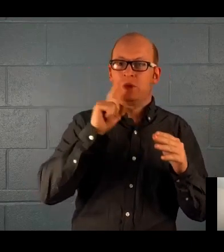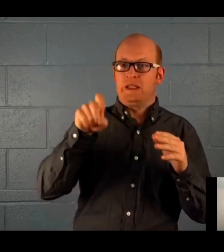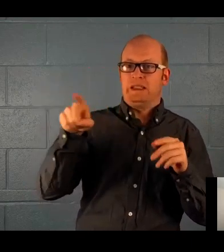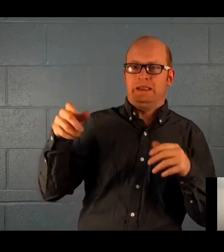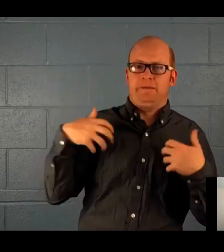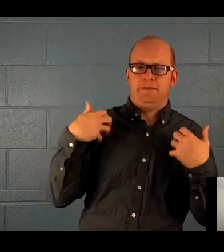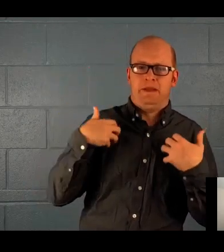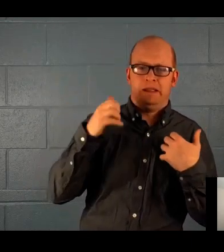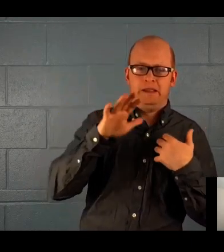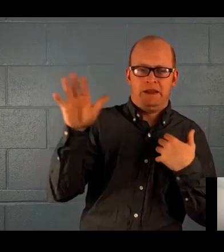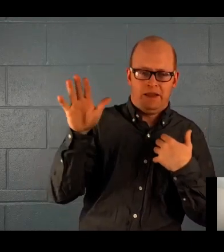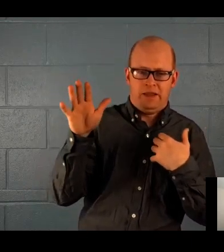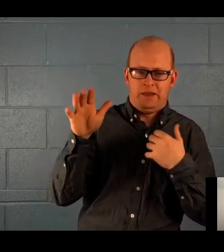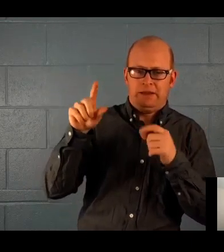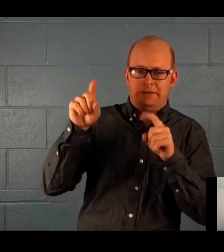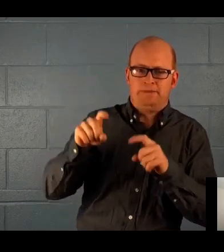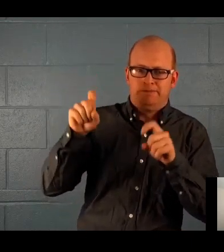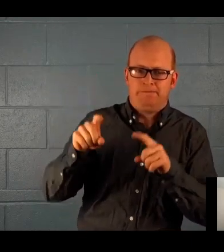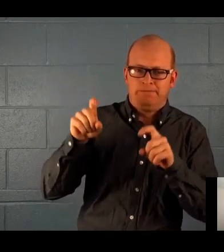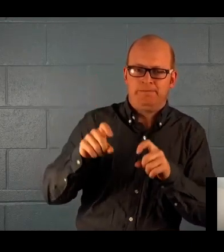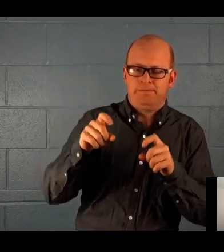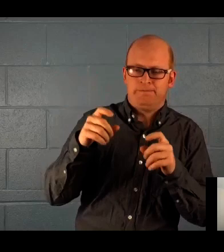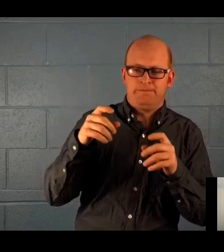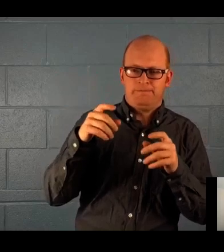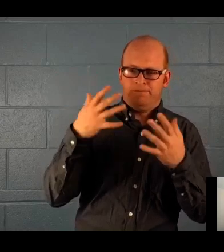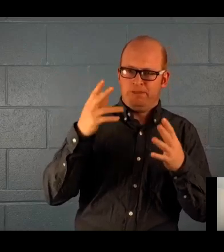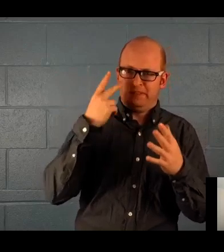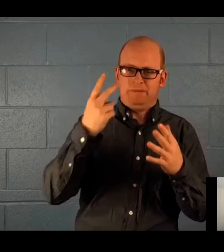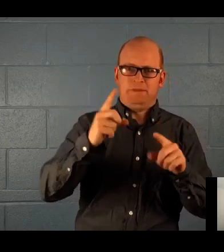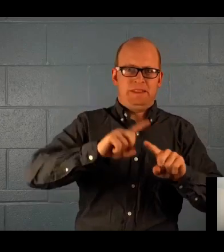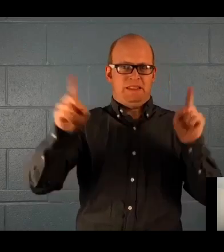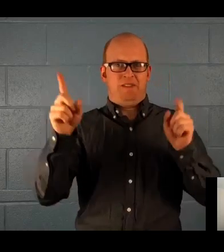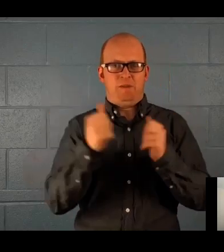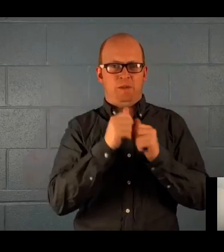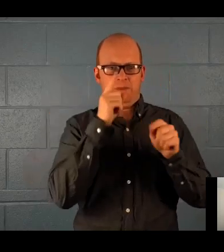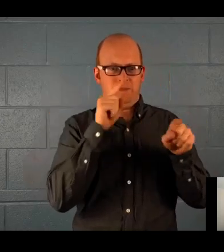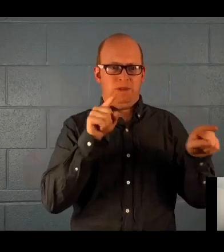between where myosin VIIA was expressed in mouse versus monkey.